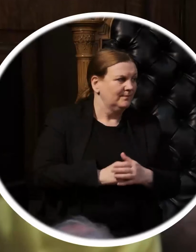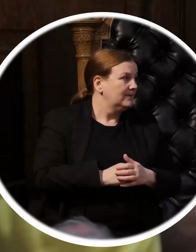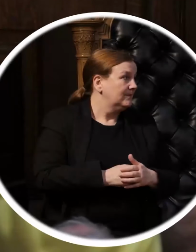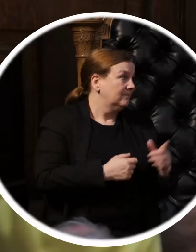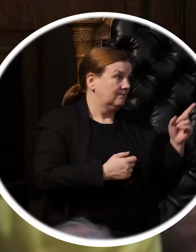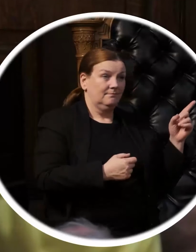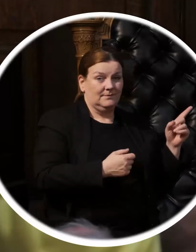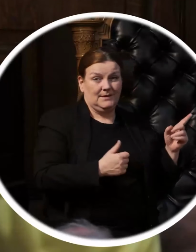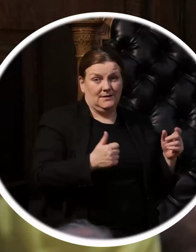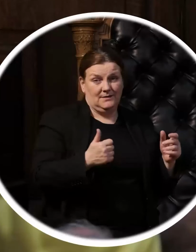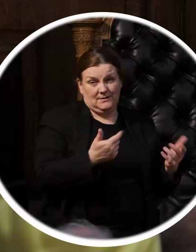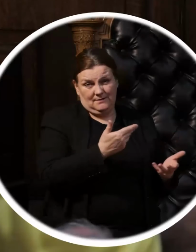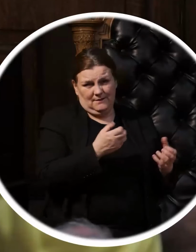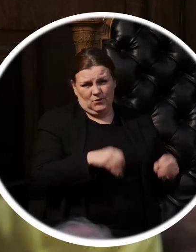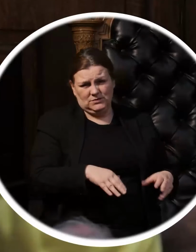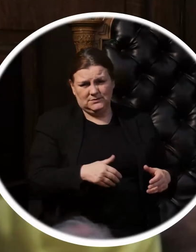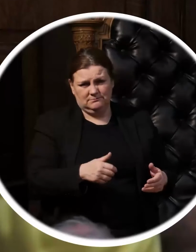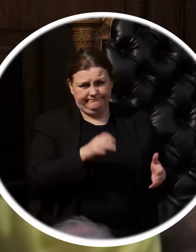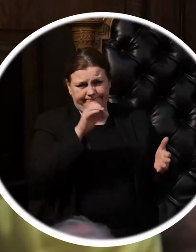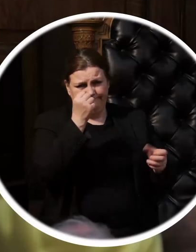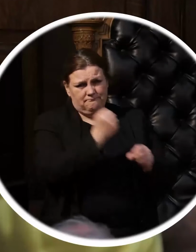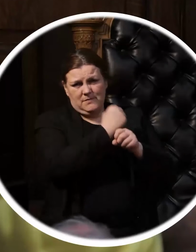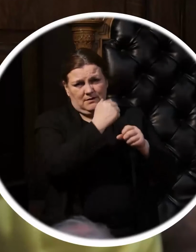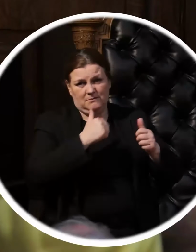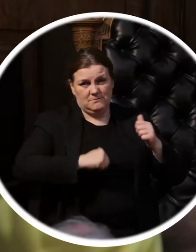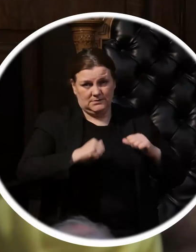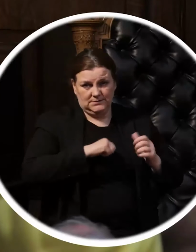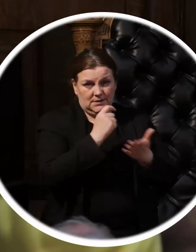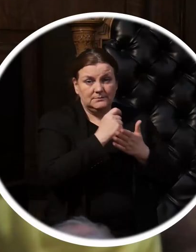epitome of of modernisation. I'll go back. This is another example.